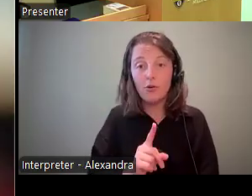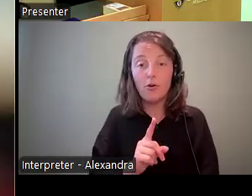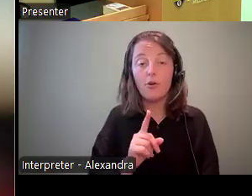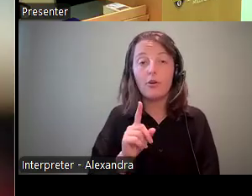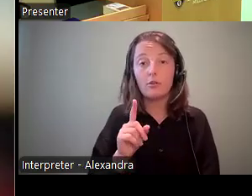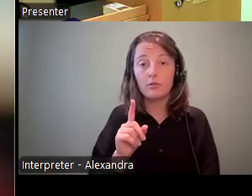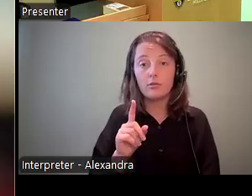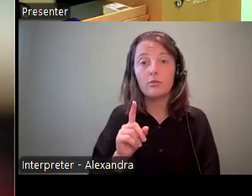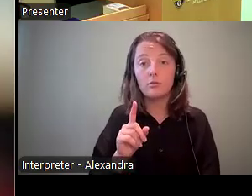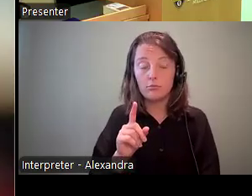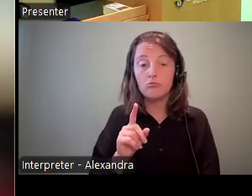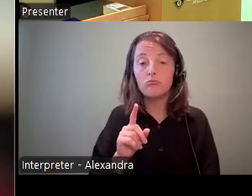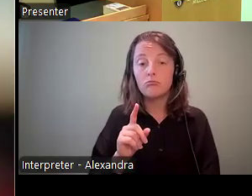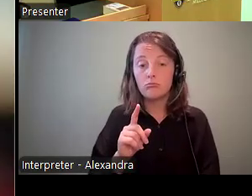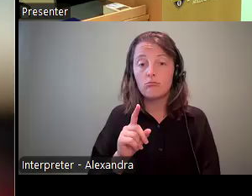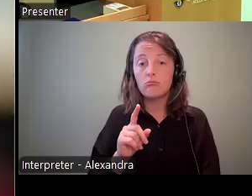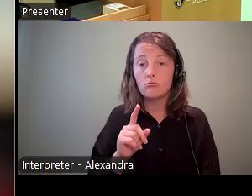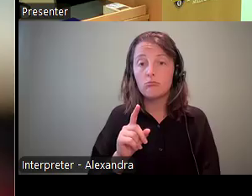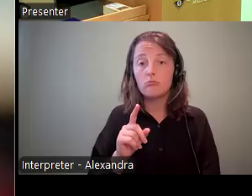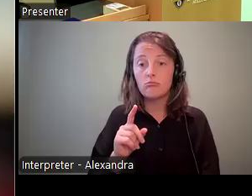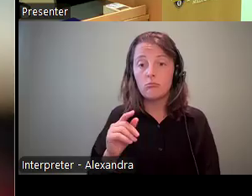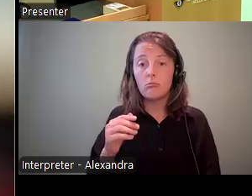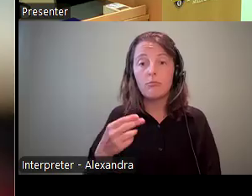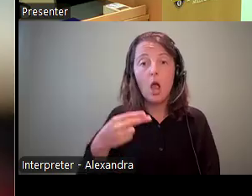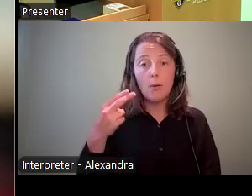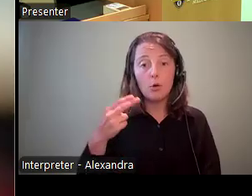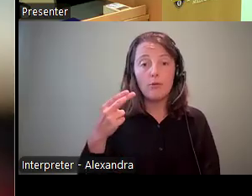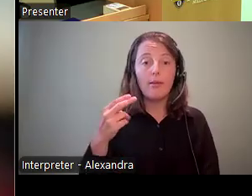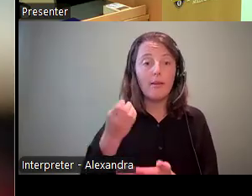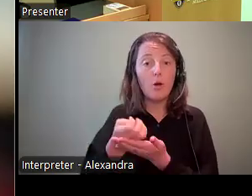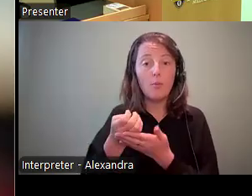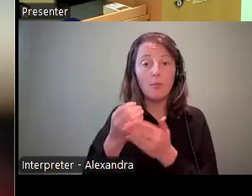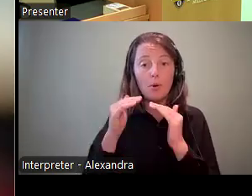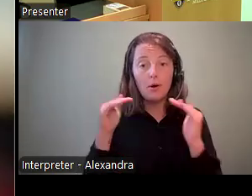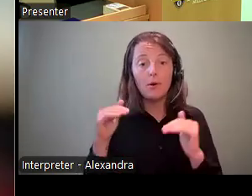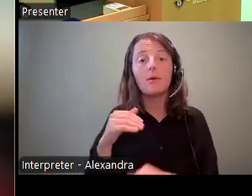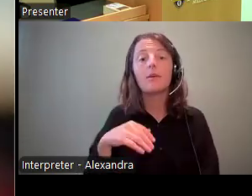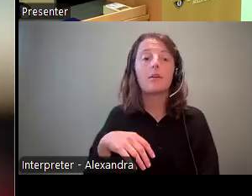mobile e uh e economically and professionally. One parent is a corporate executive. Another